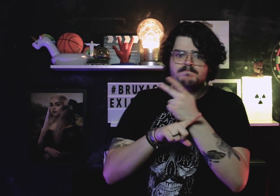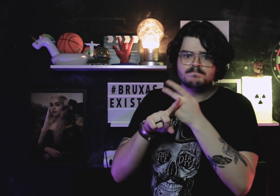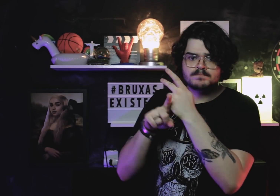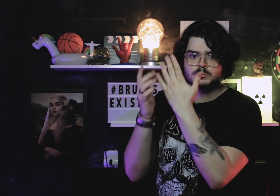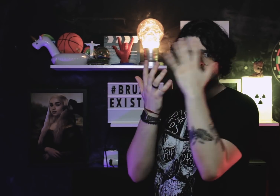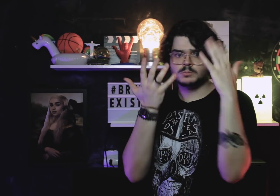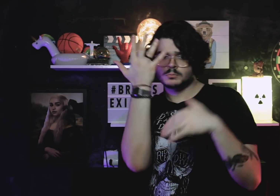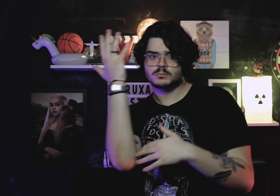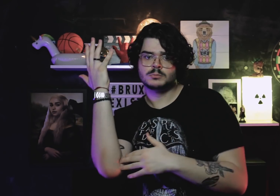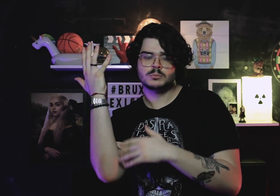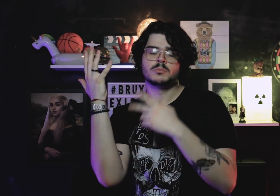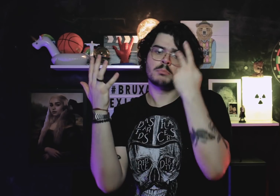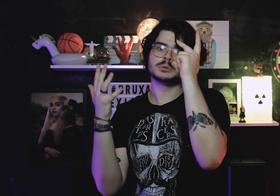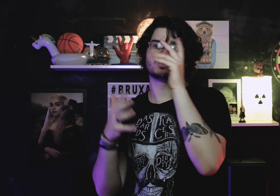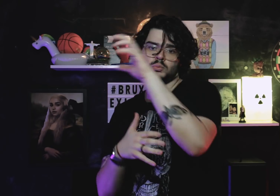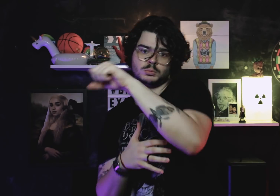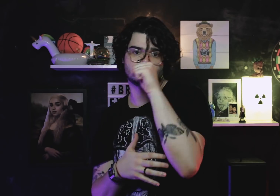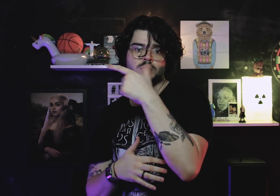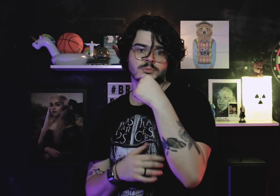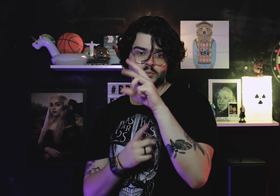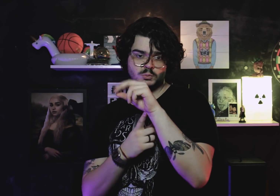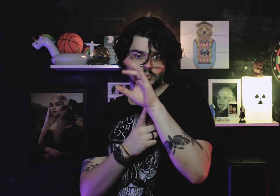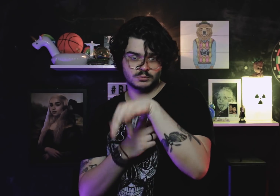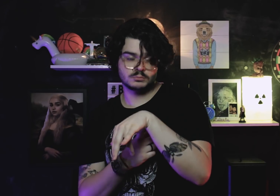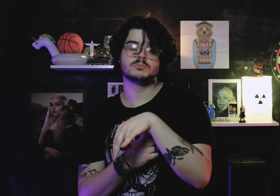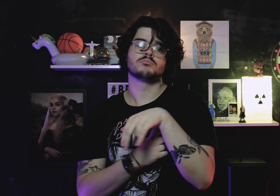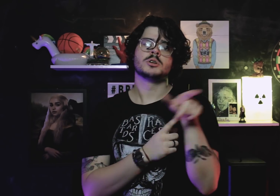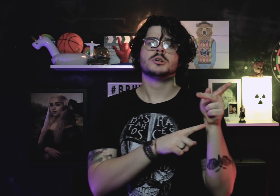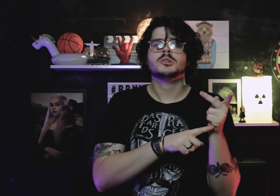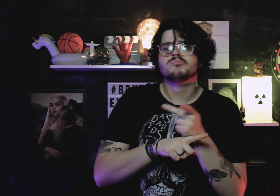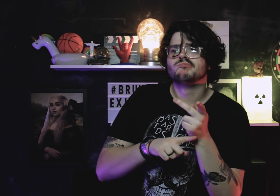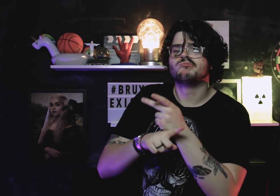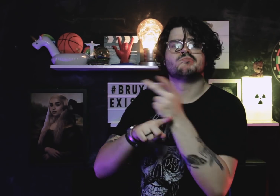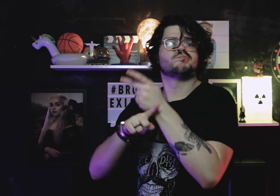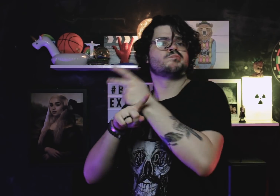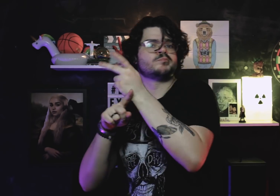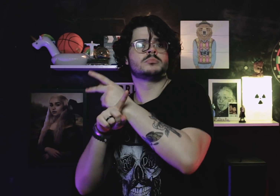was sent into the forest to find Robin,